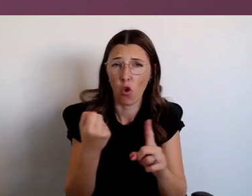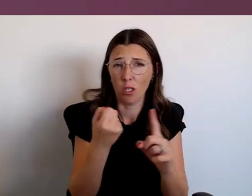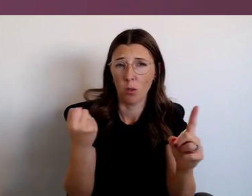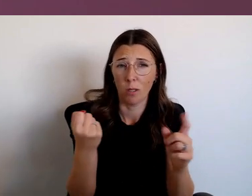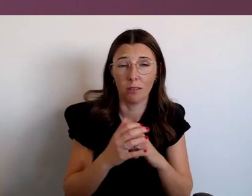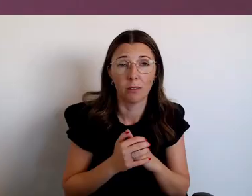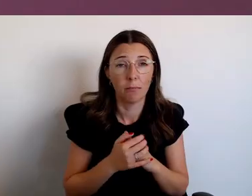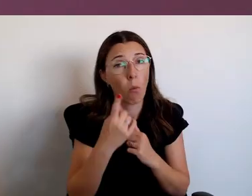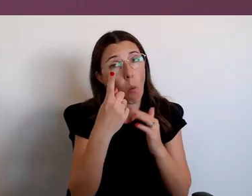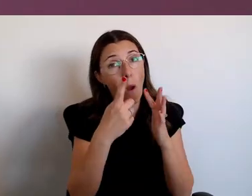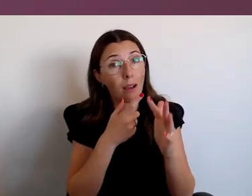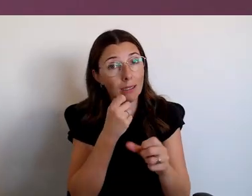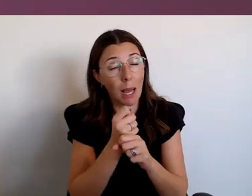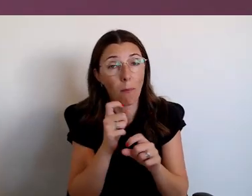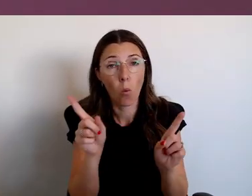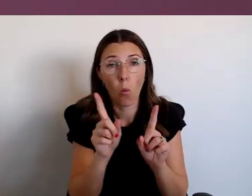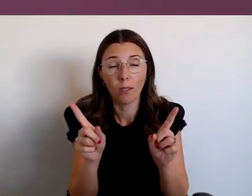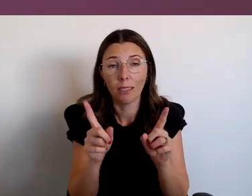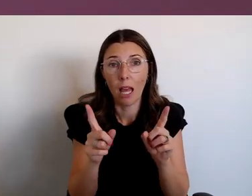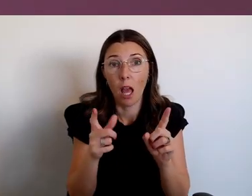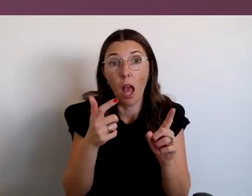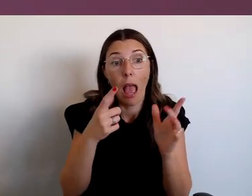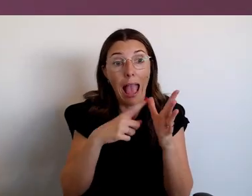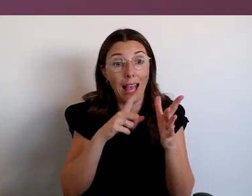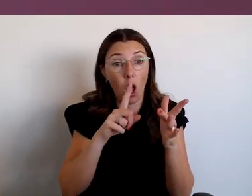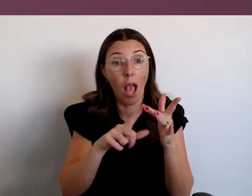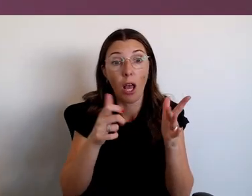One good example of this is the use of AI to generate